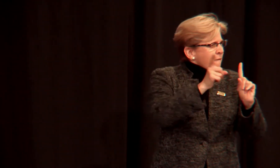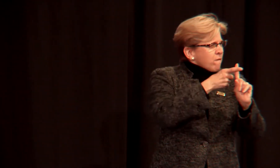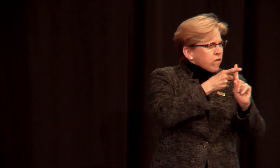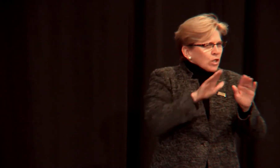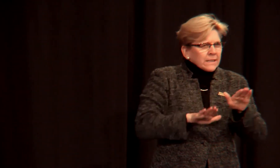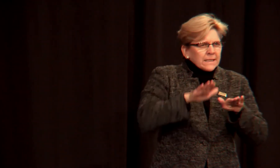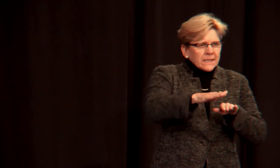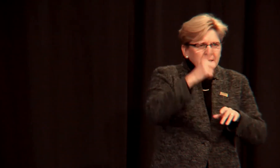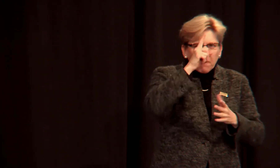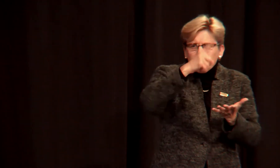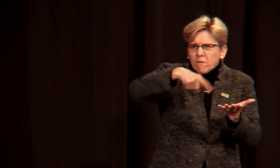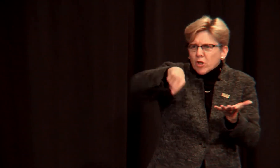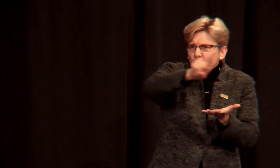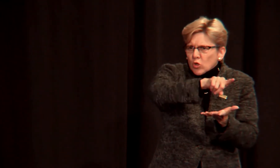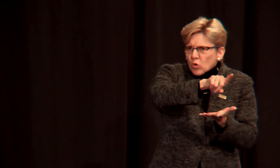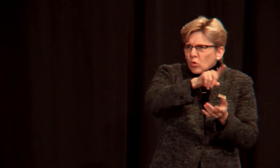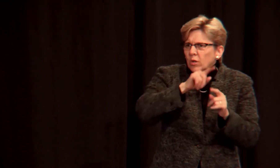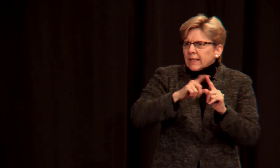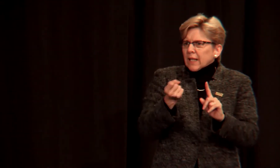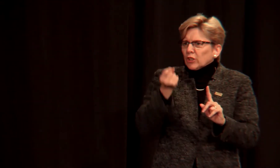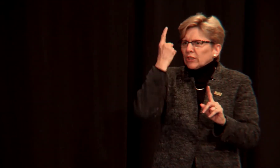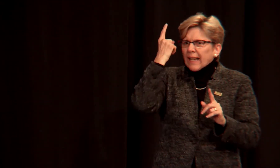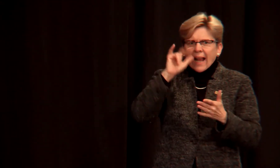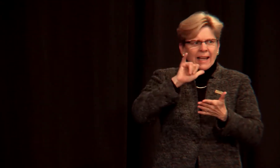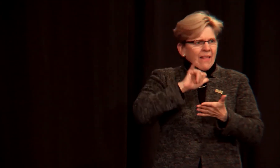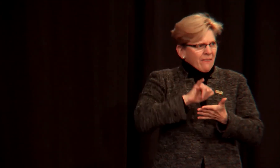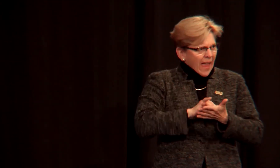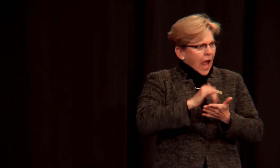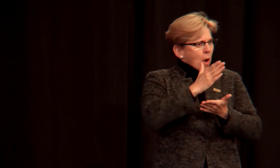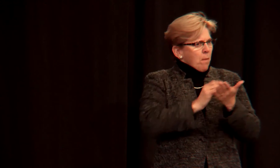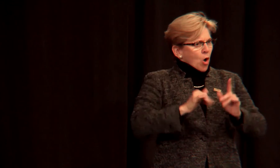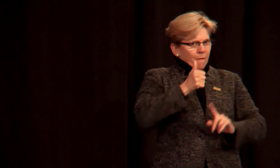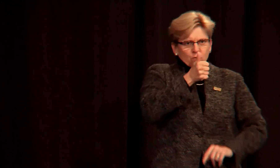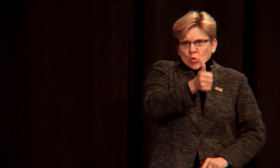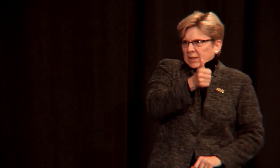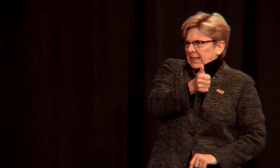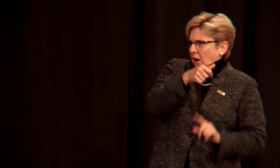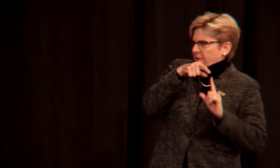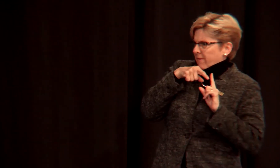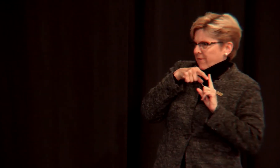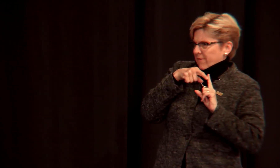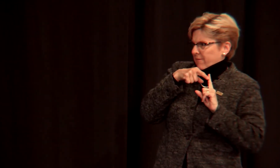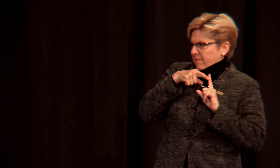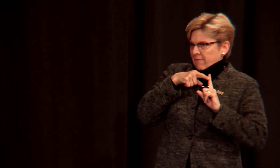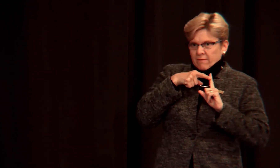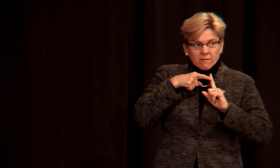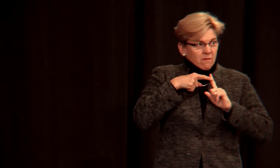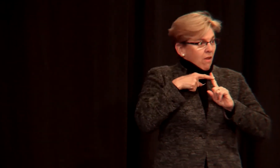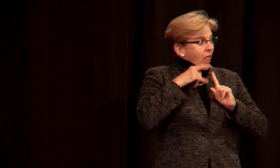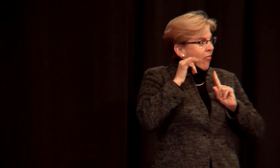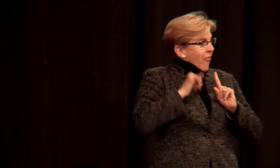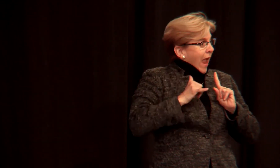So the first step is for you to understand...to understand that part of yourself